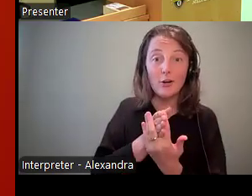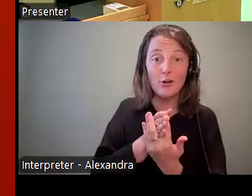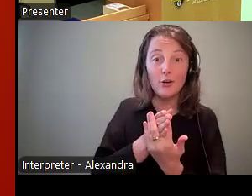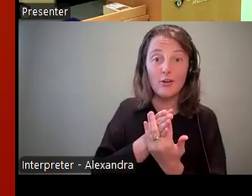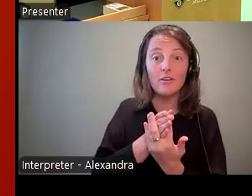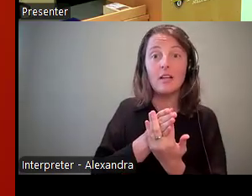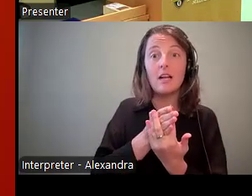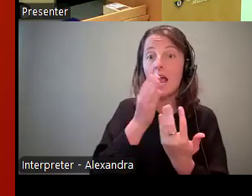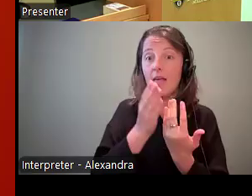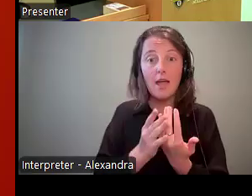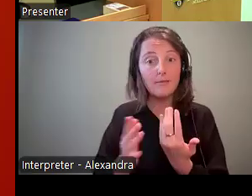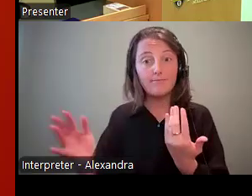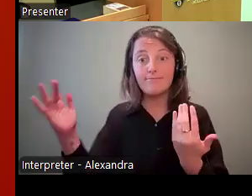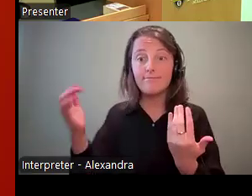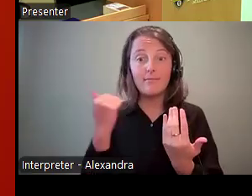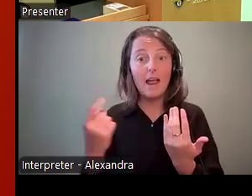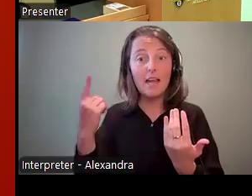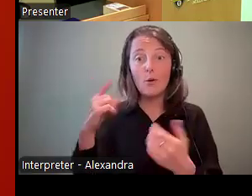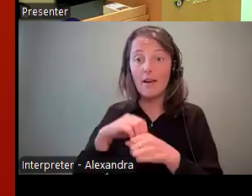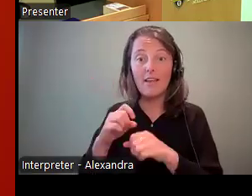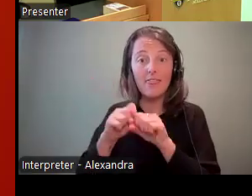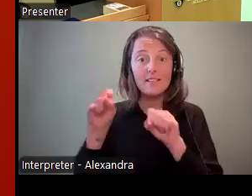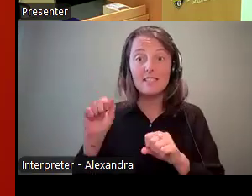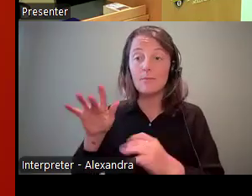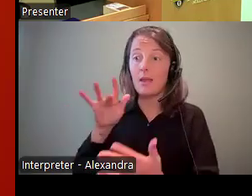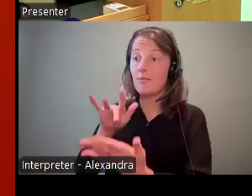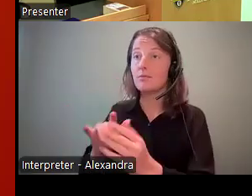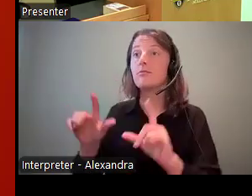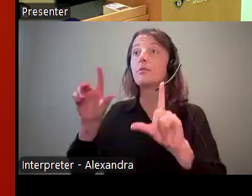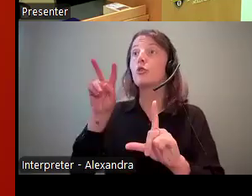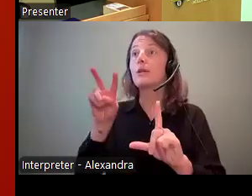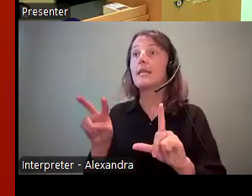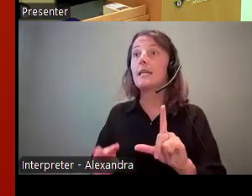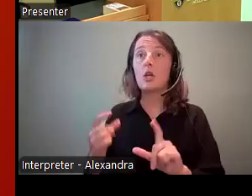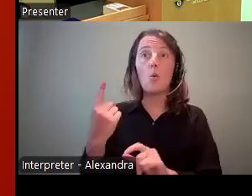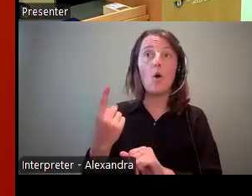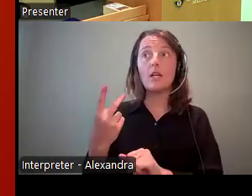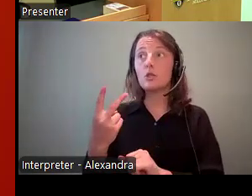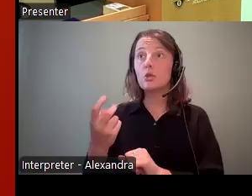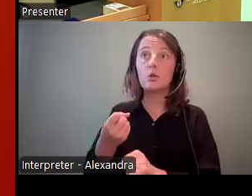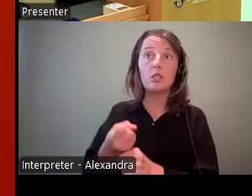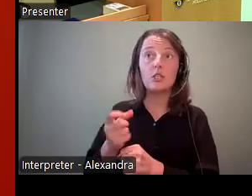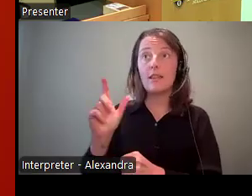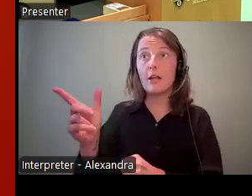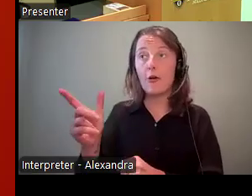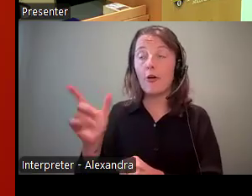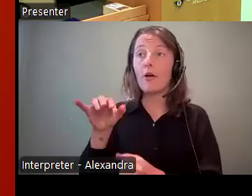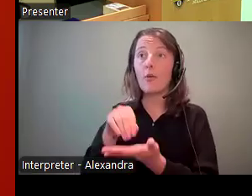in any system in a year, two years, three years. And when they read that record, they are reading